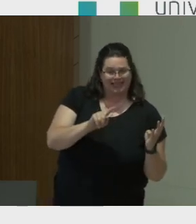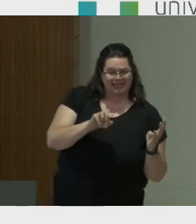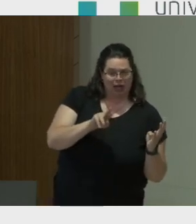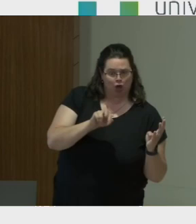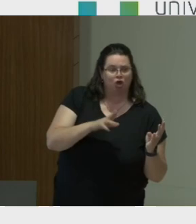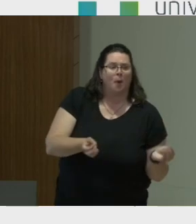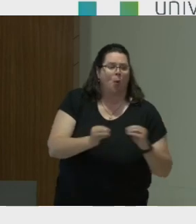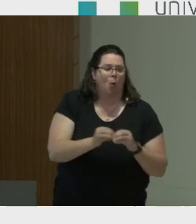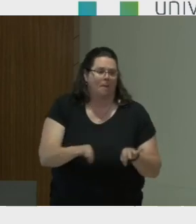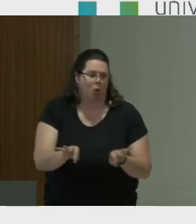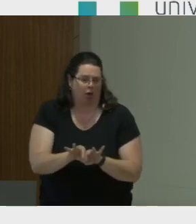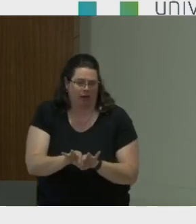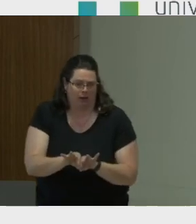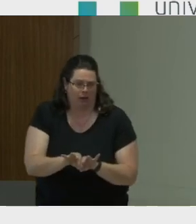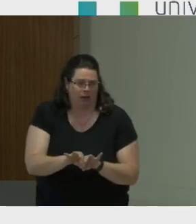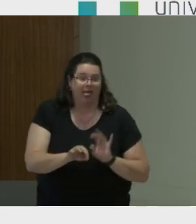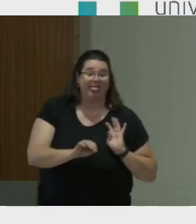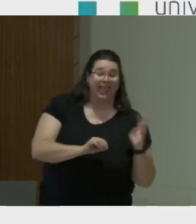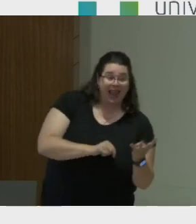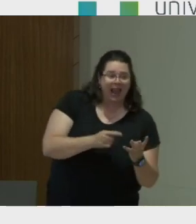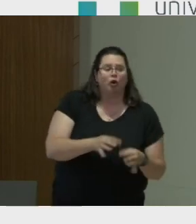And they have a crucial role for prevention.